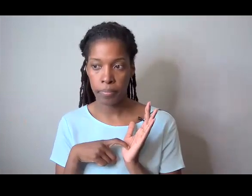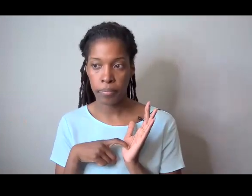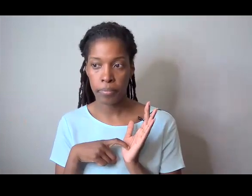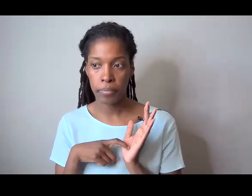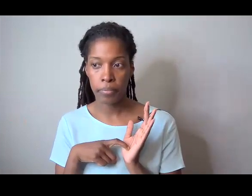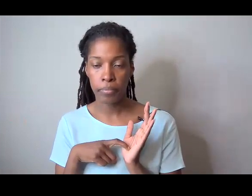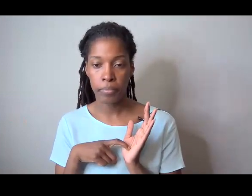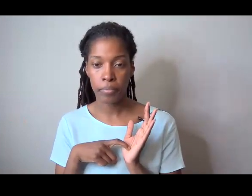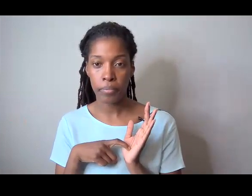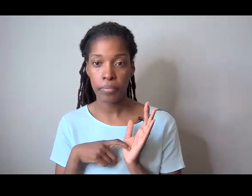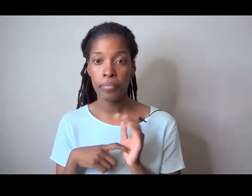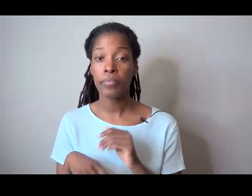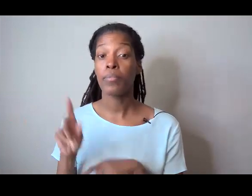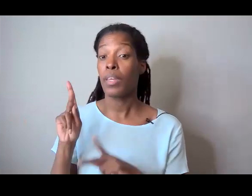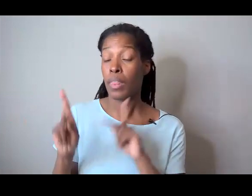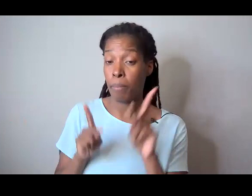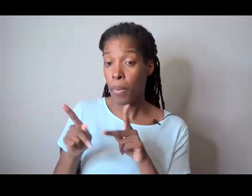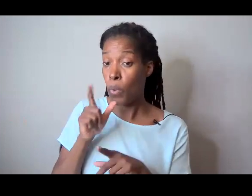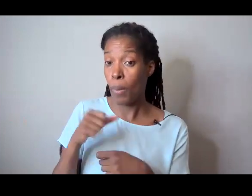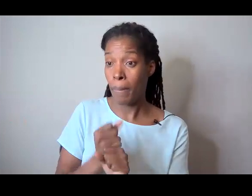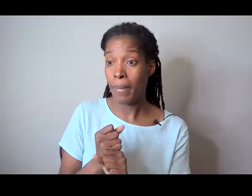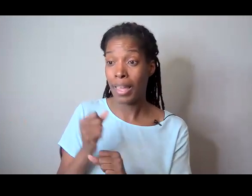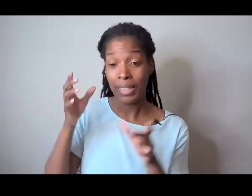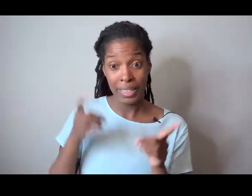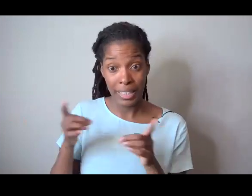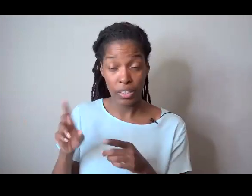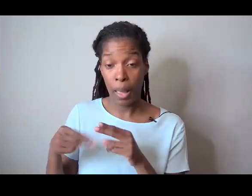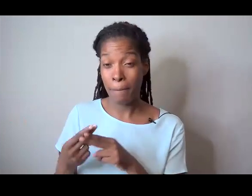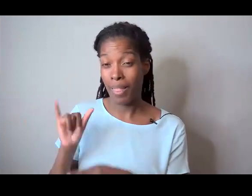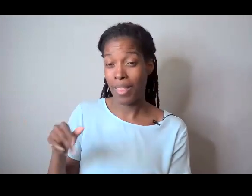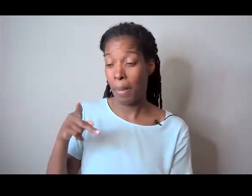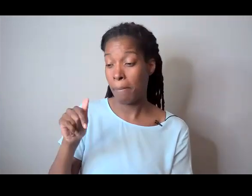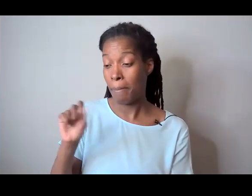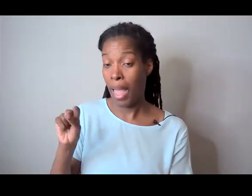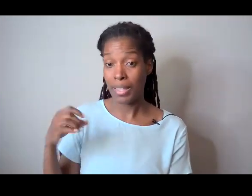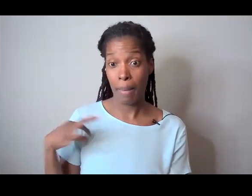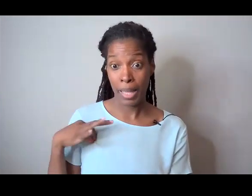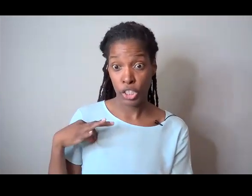The folks who make decisions about the PASS application, they want to make sure that